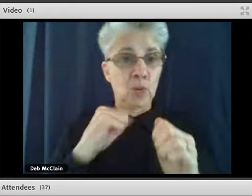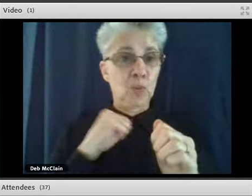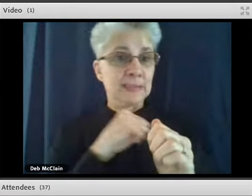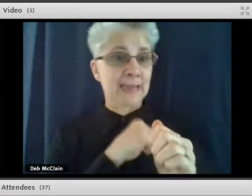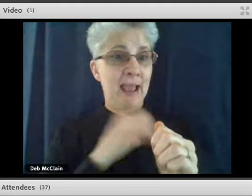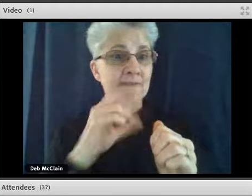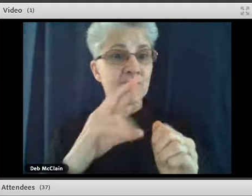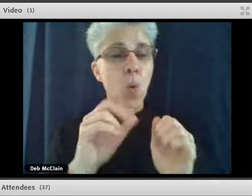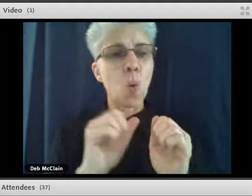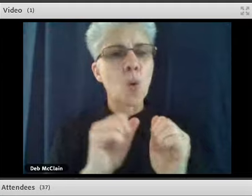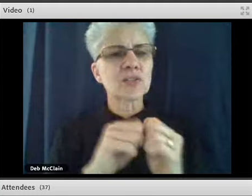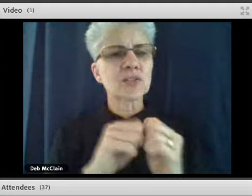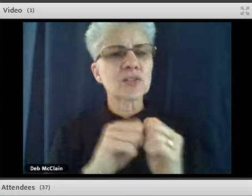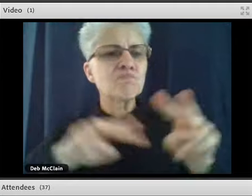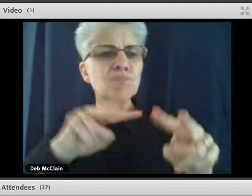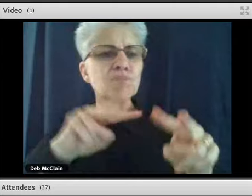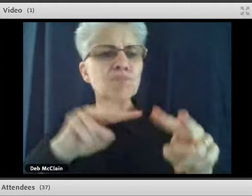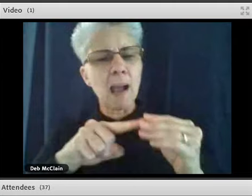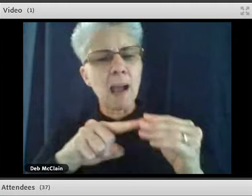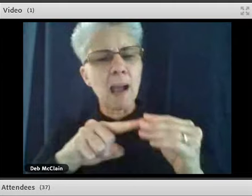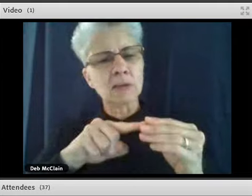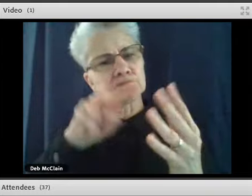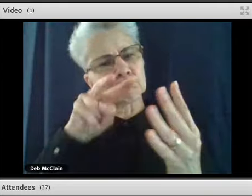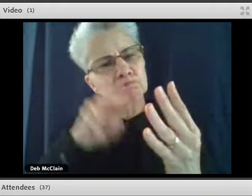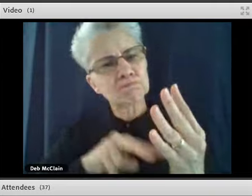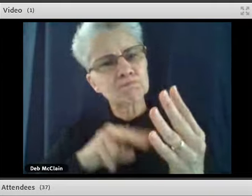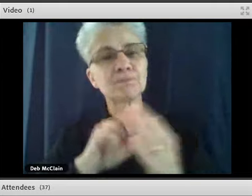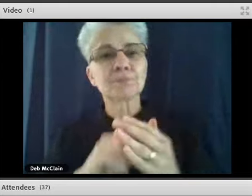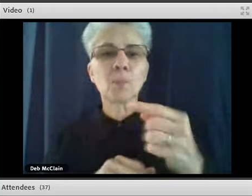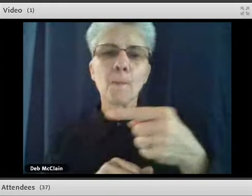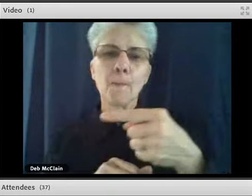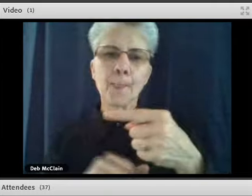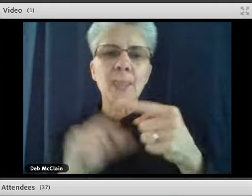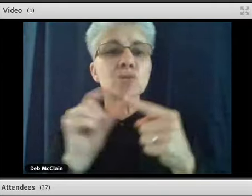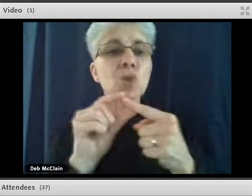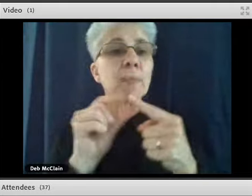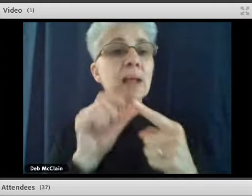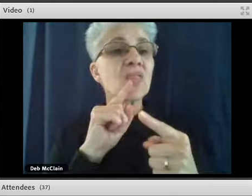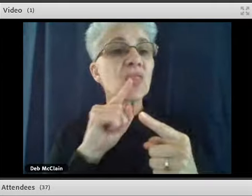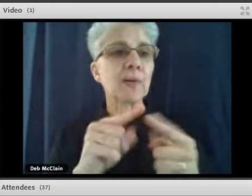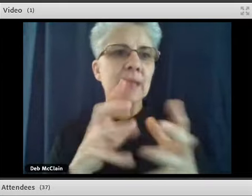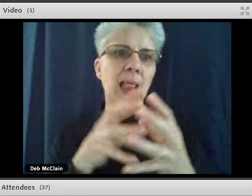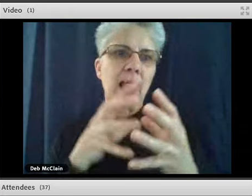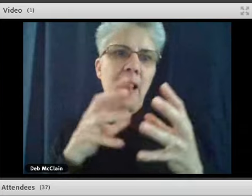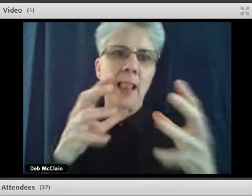or just look at and think about. So, some terminology. There is a ton.